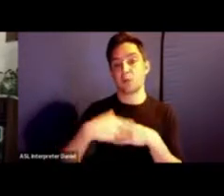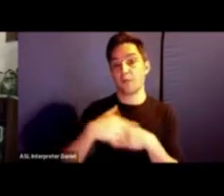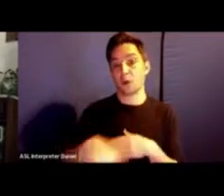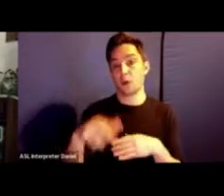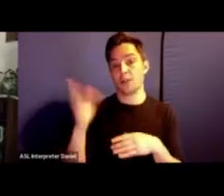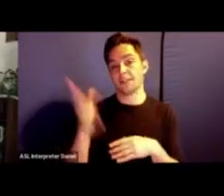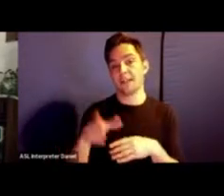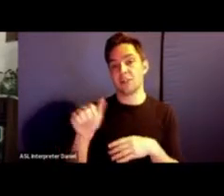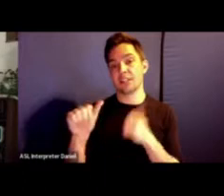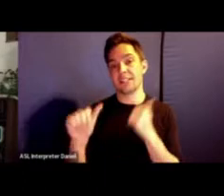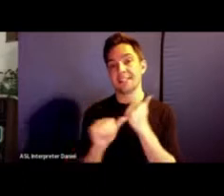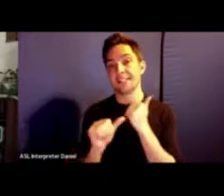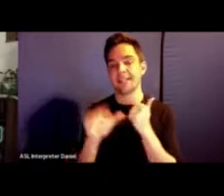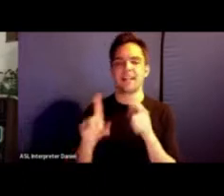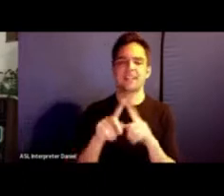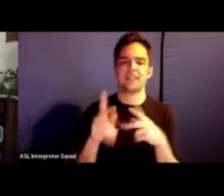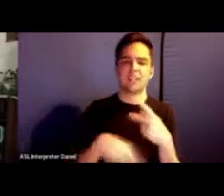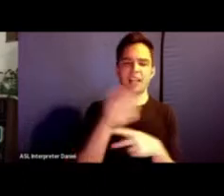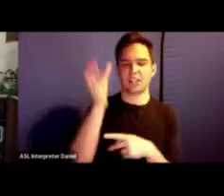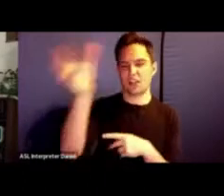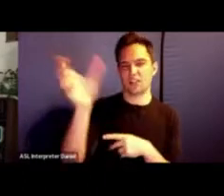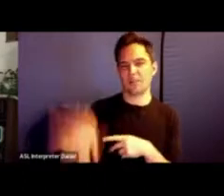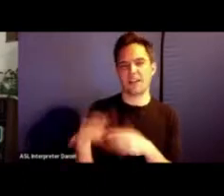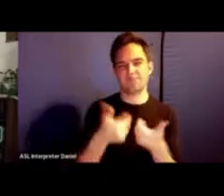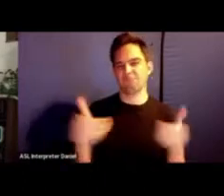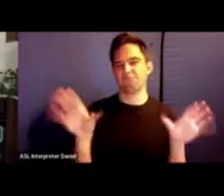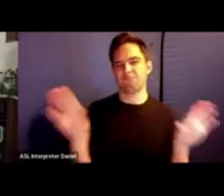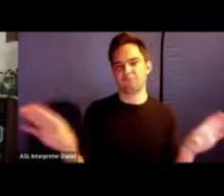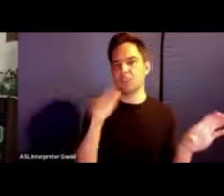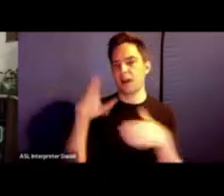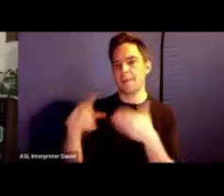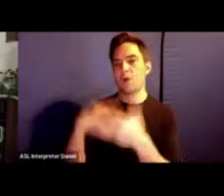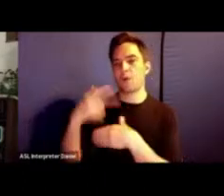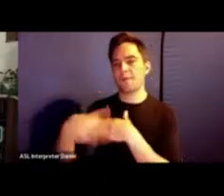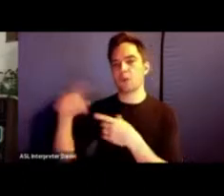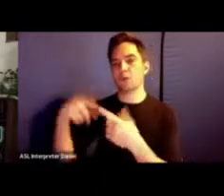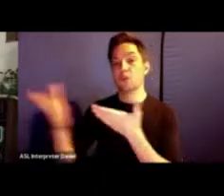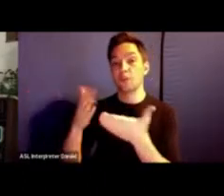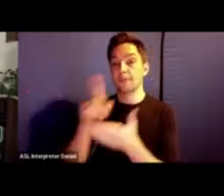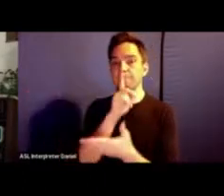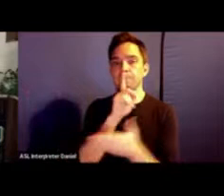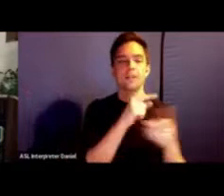assistance. This is a different concept than that this isn't about referral to services. This is about a type of support you